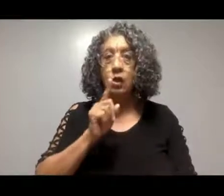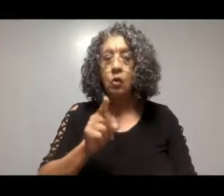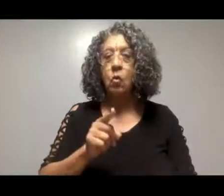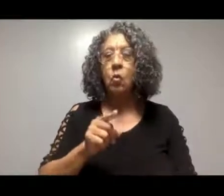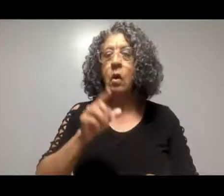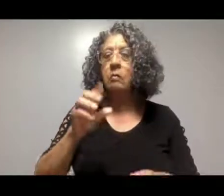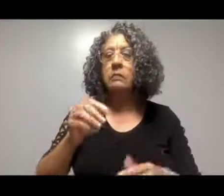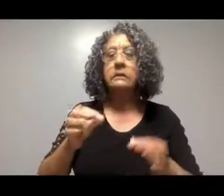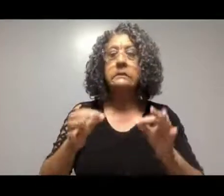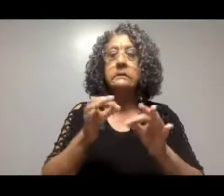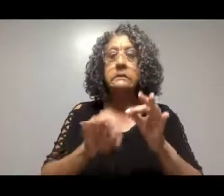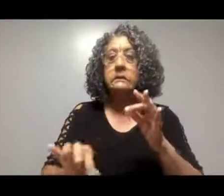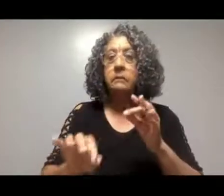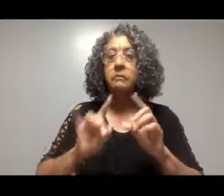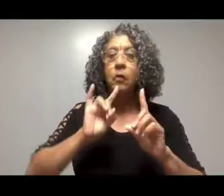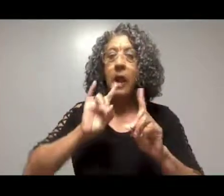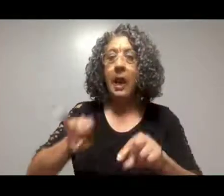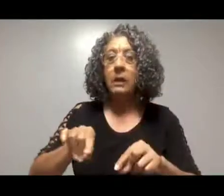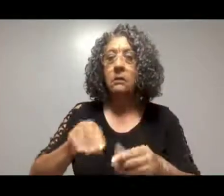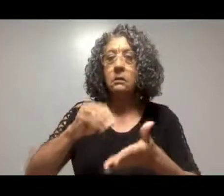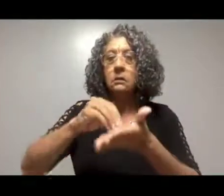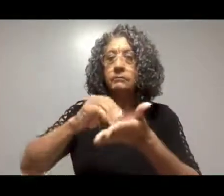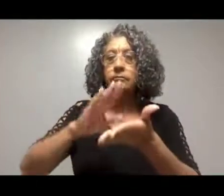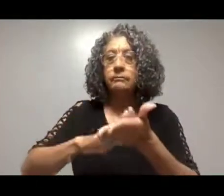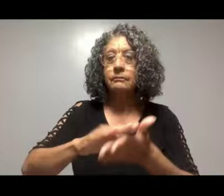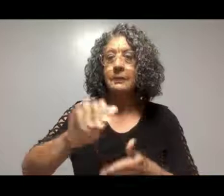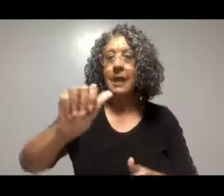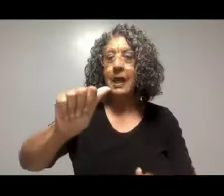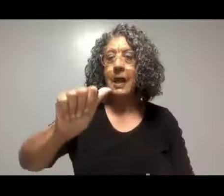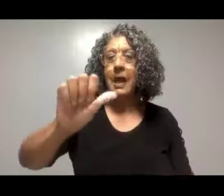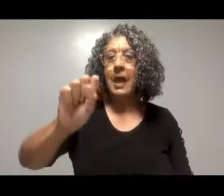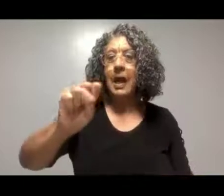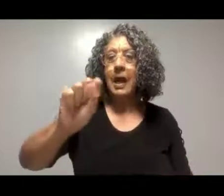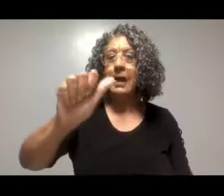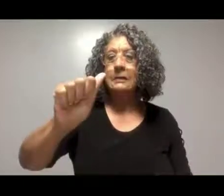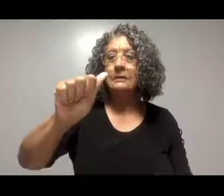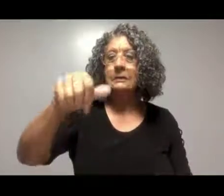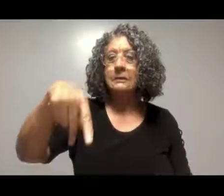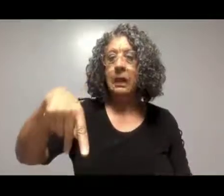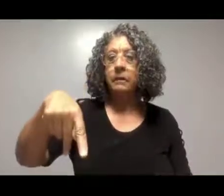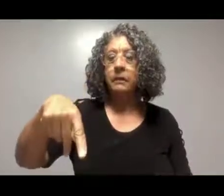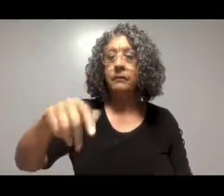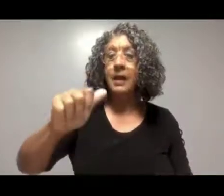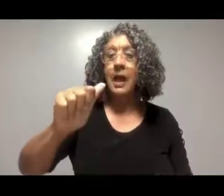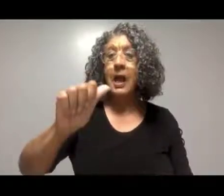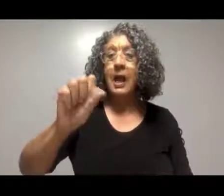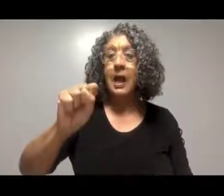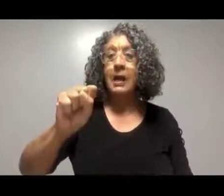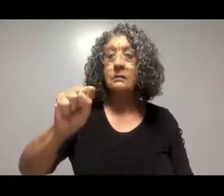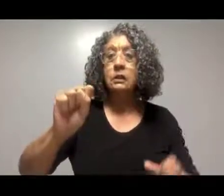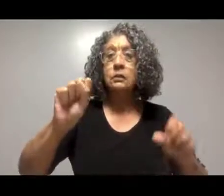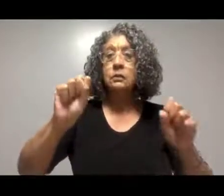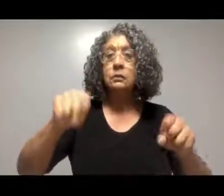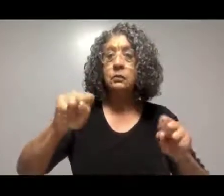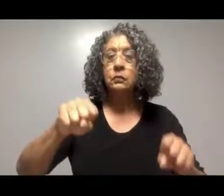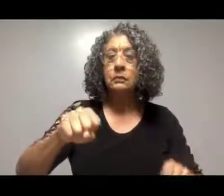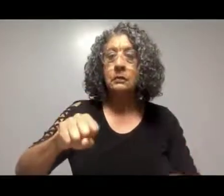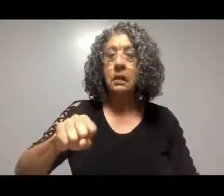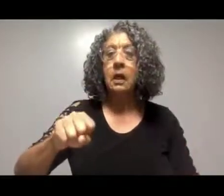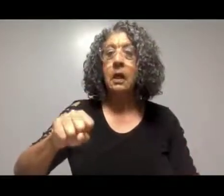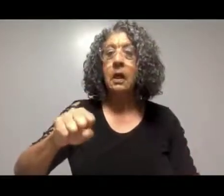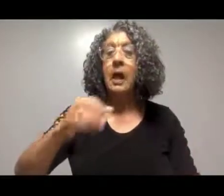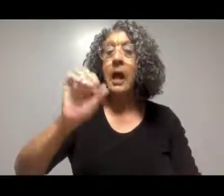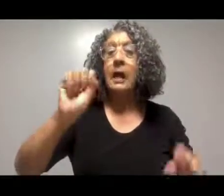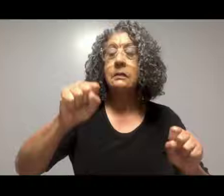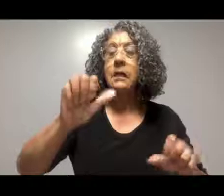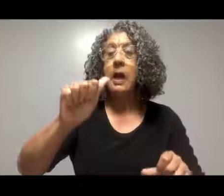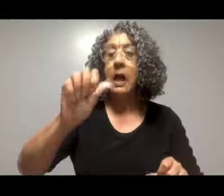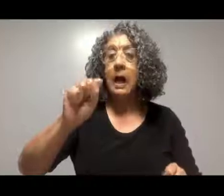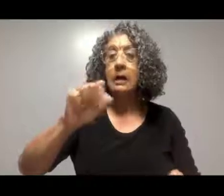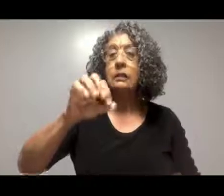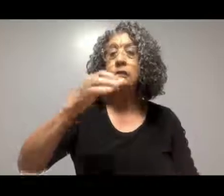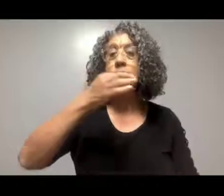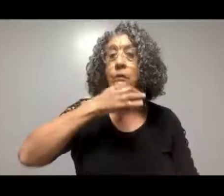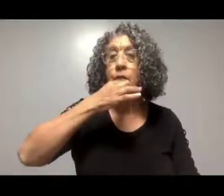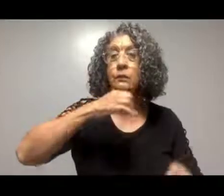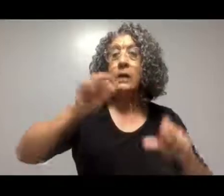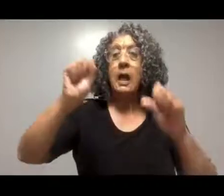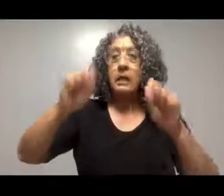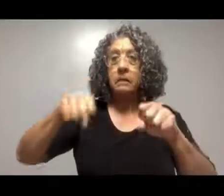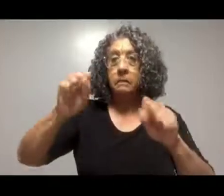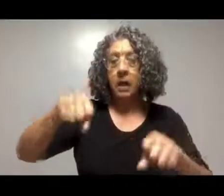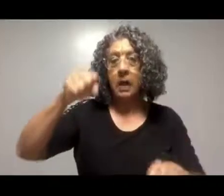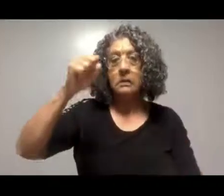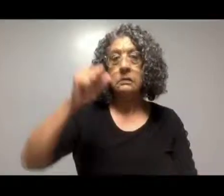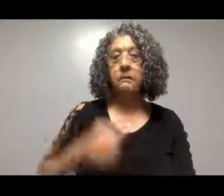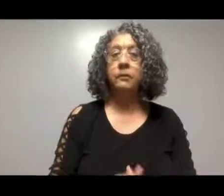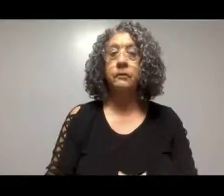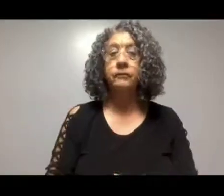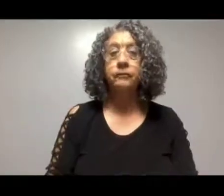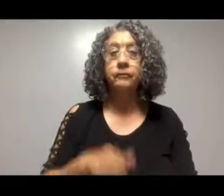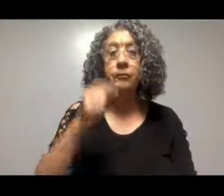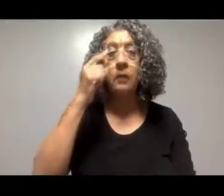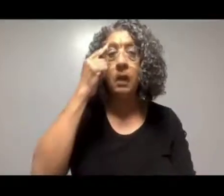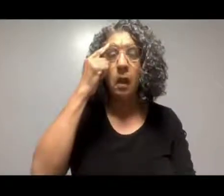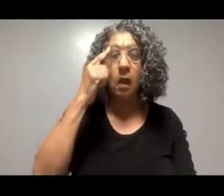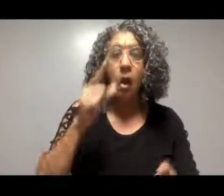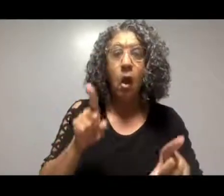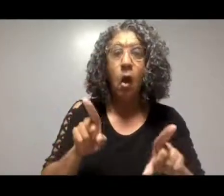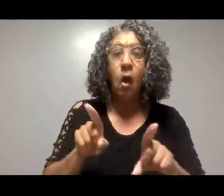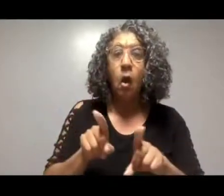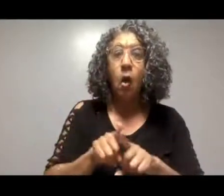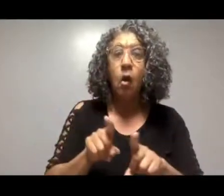to start if you're not sure a simple answer is asap as soon as possible.